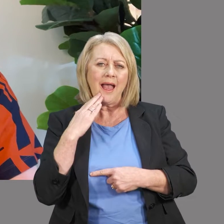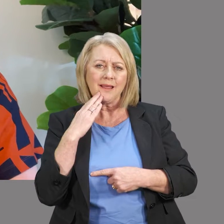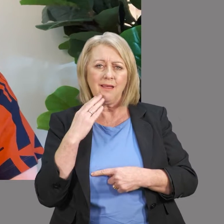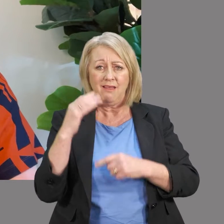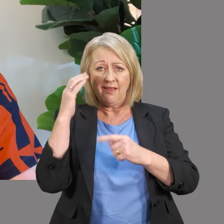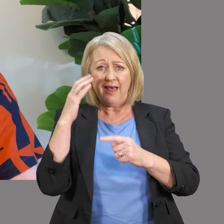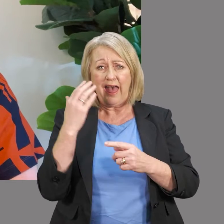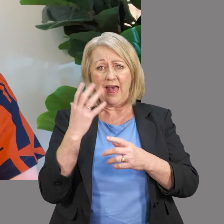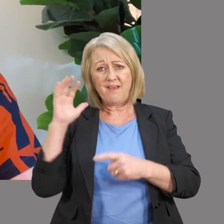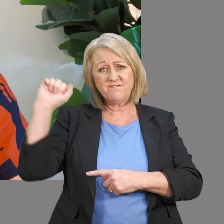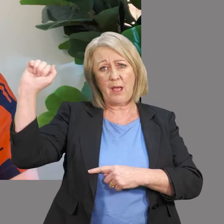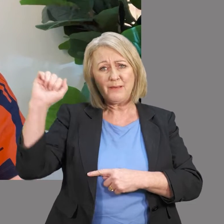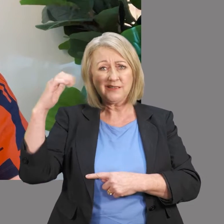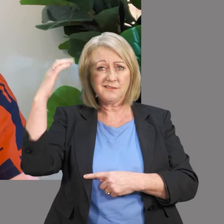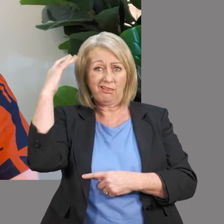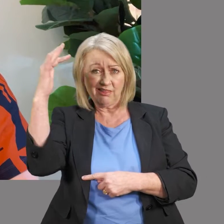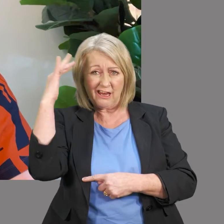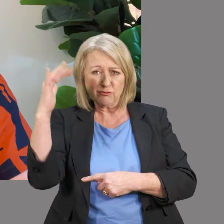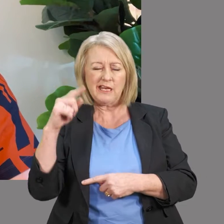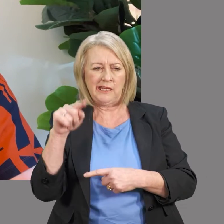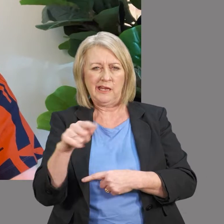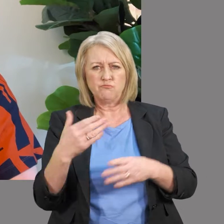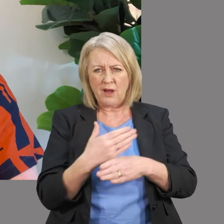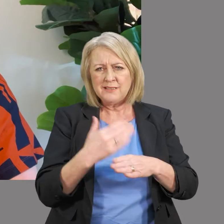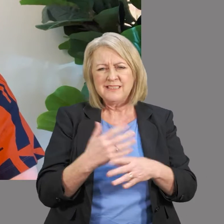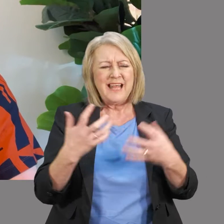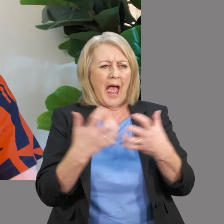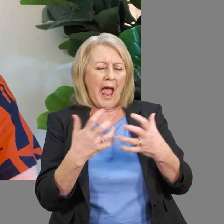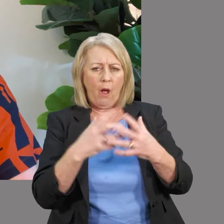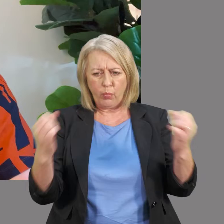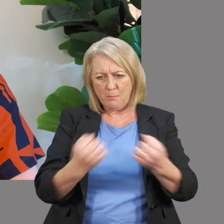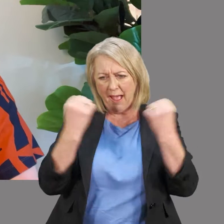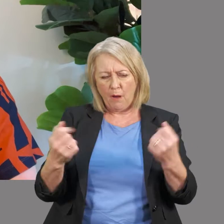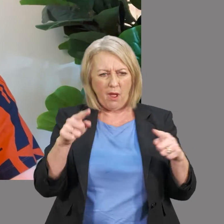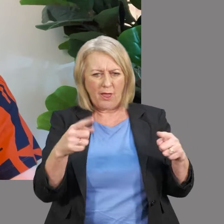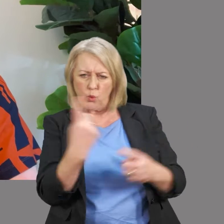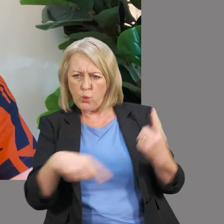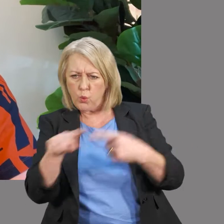and encourages exploration of how different types of power and privilege – and conversely